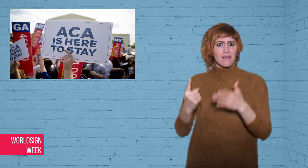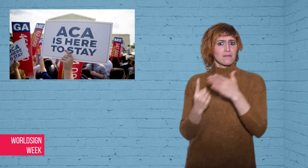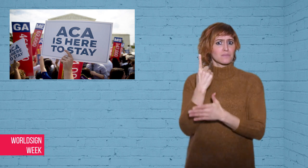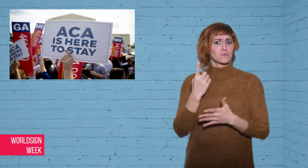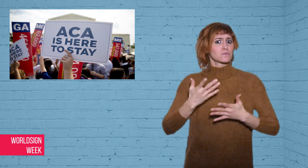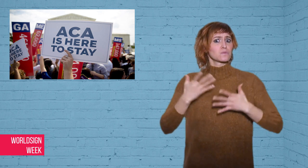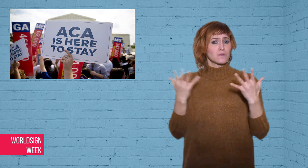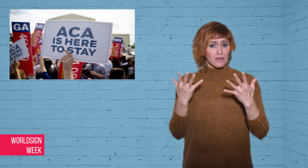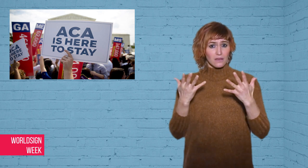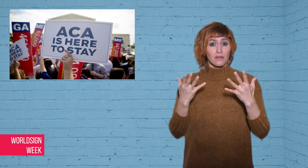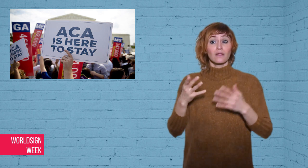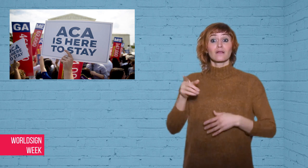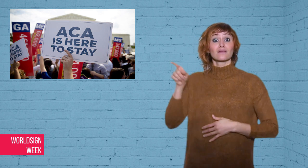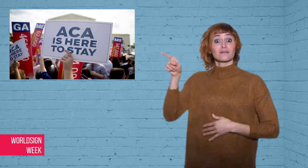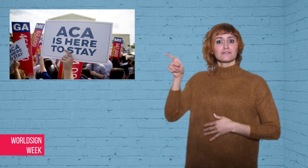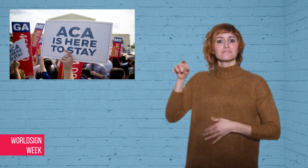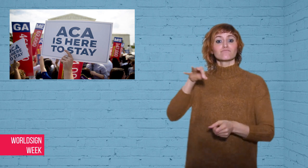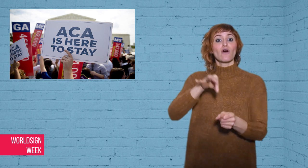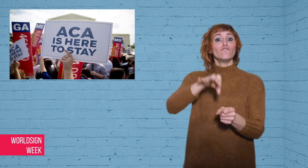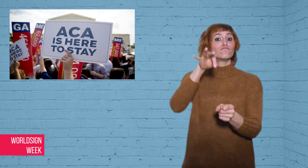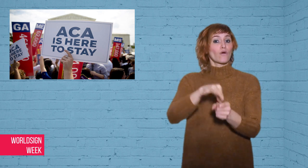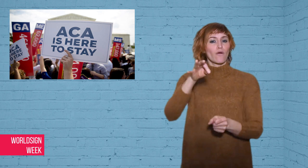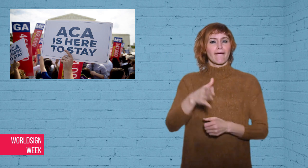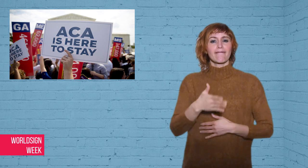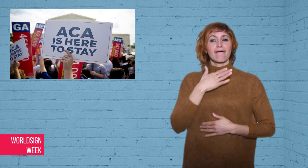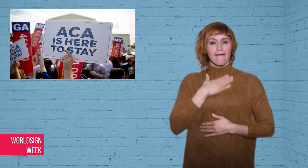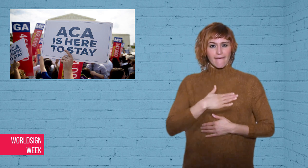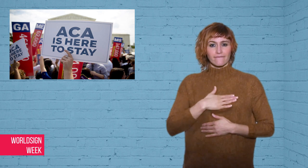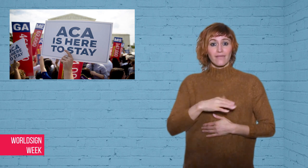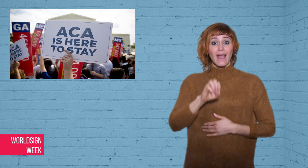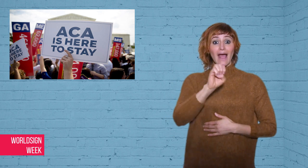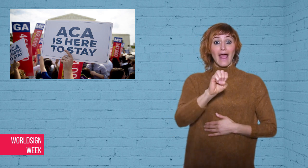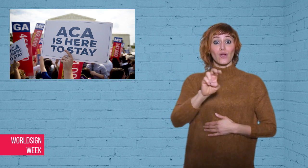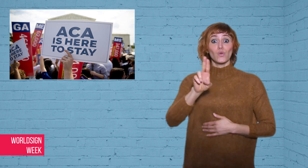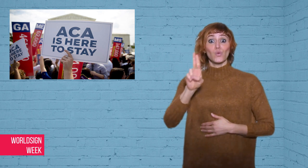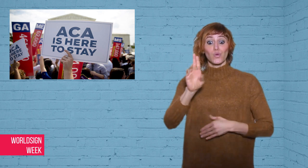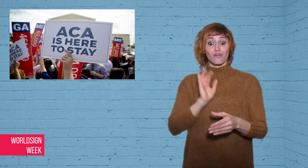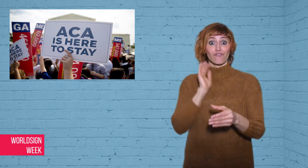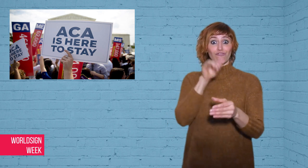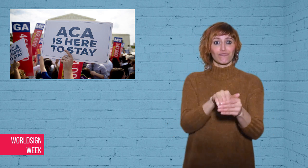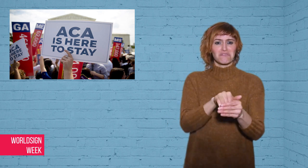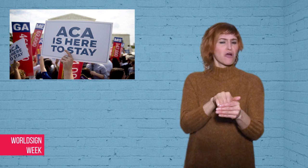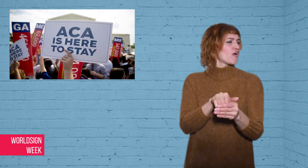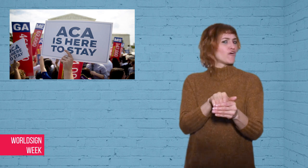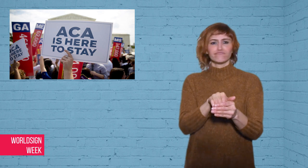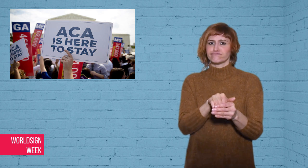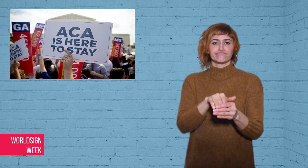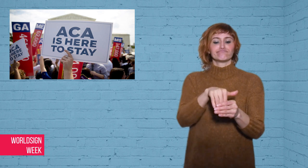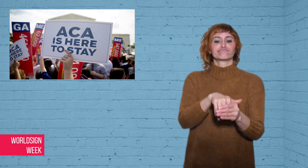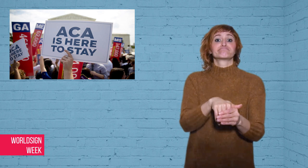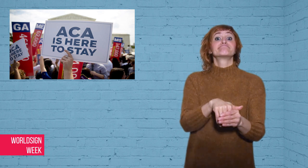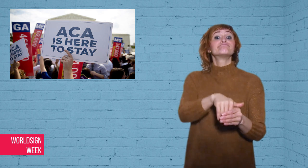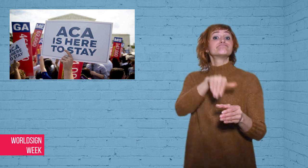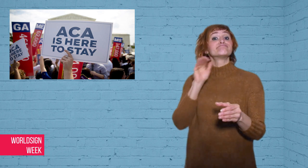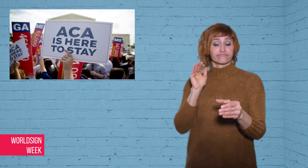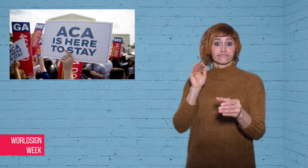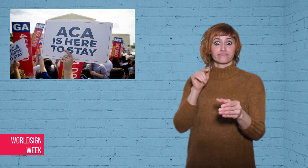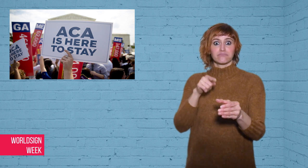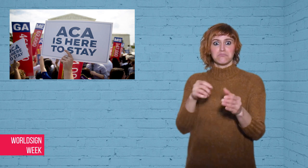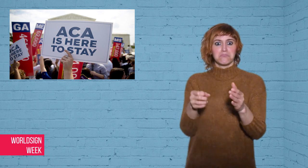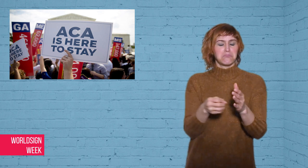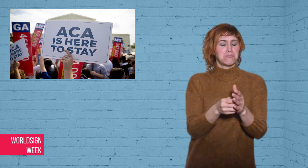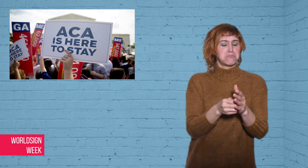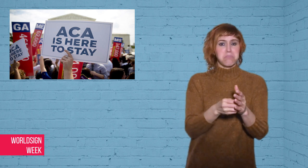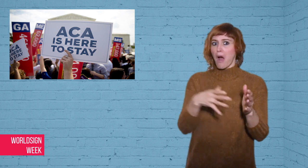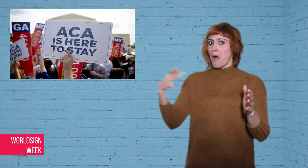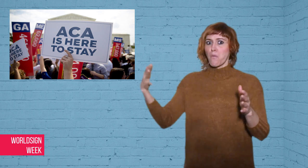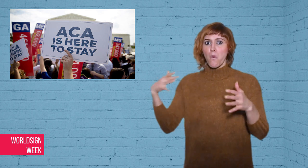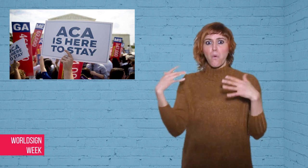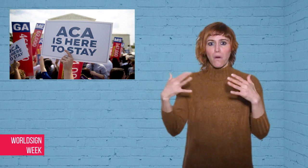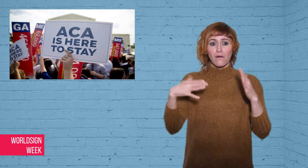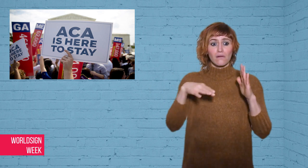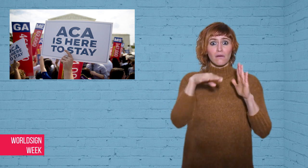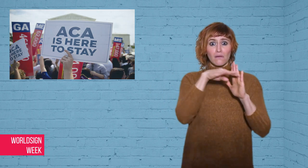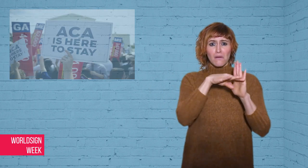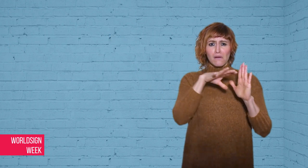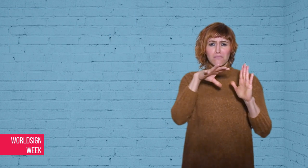the United Kingdom, where there was a